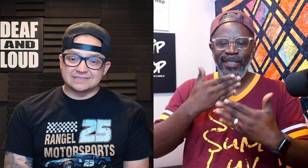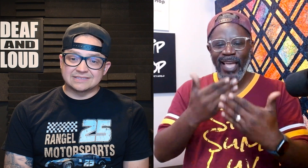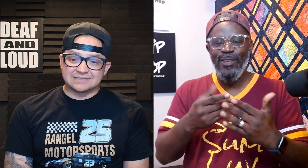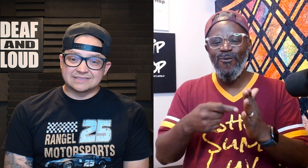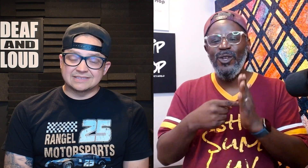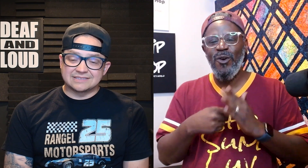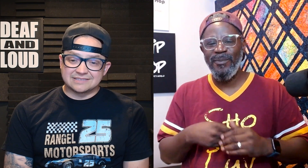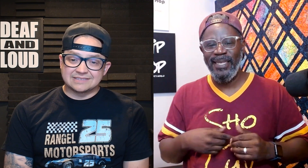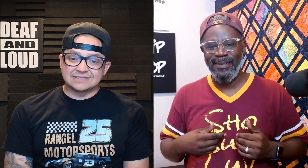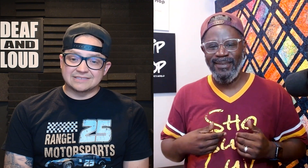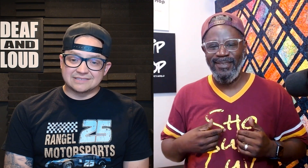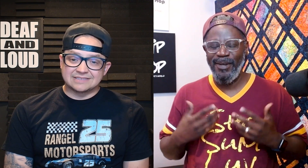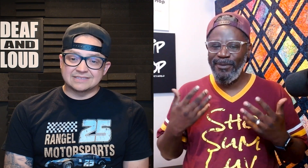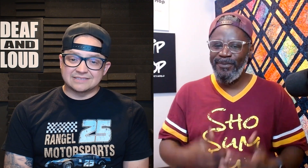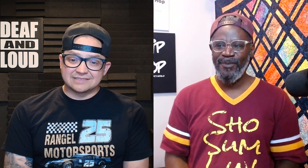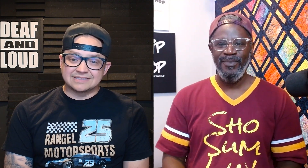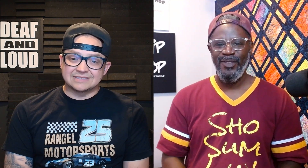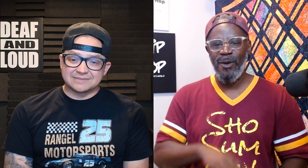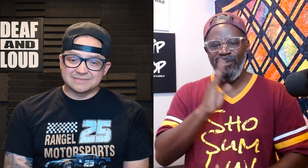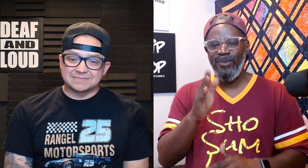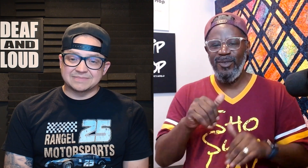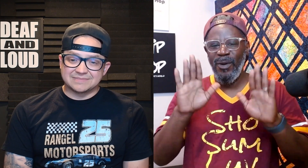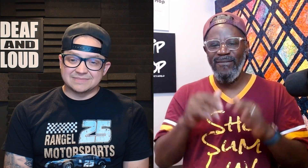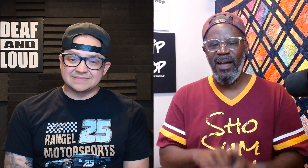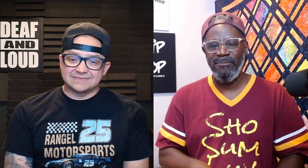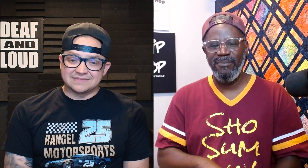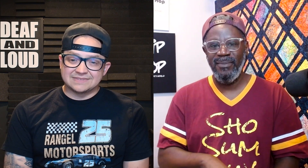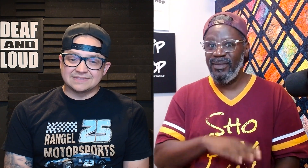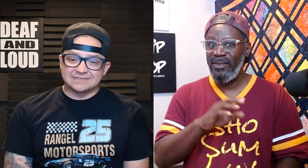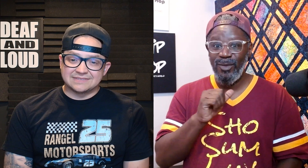Thank you for showing me, you know, so don't give up.